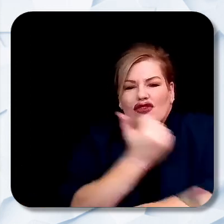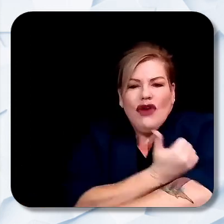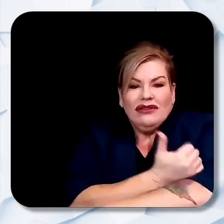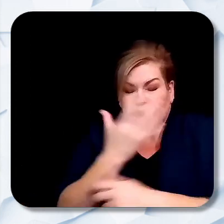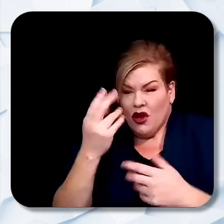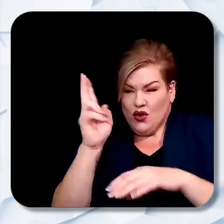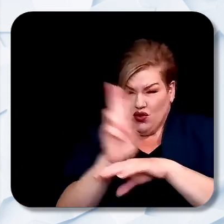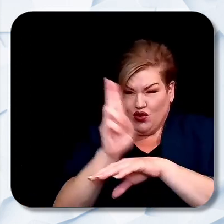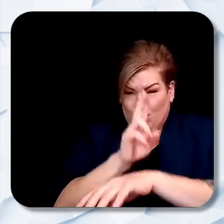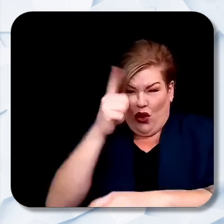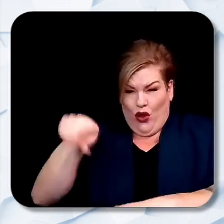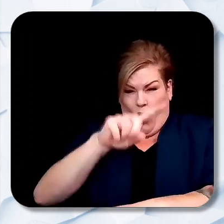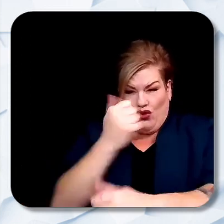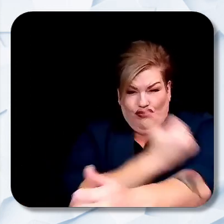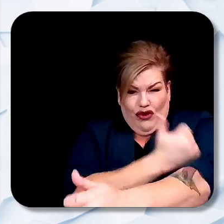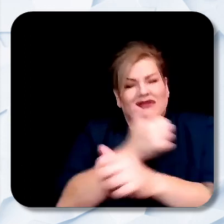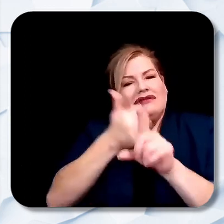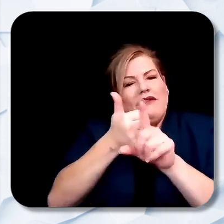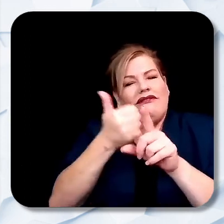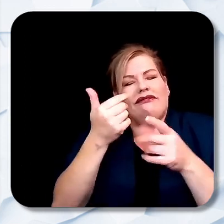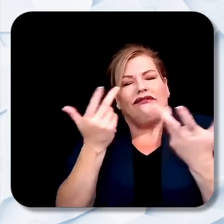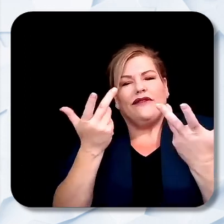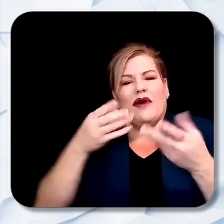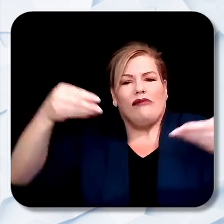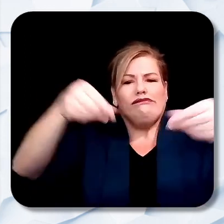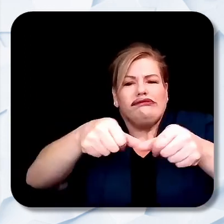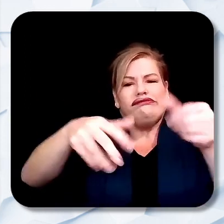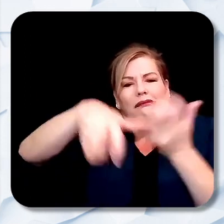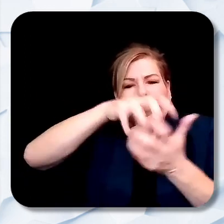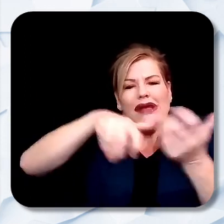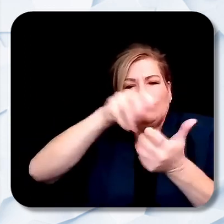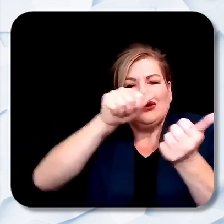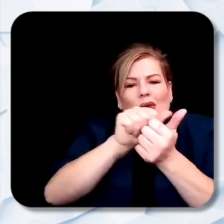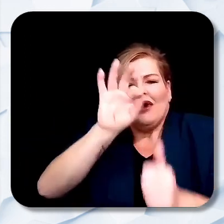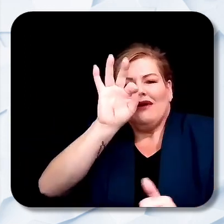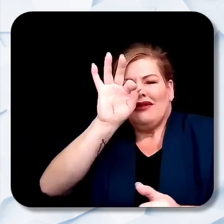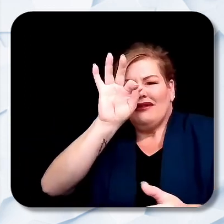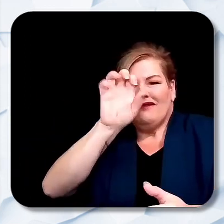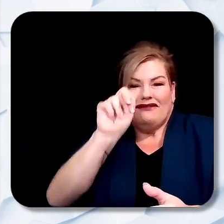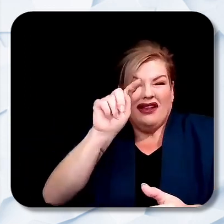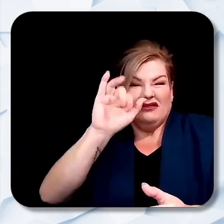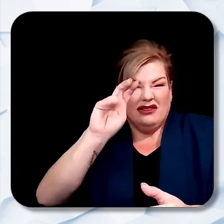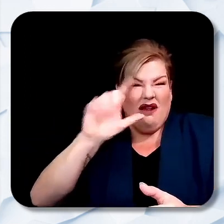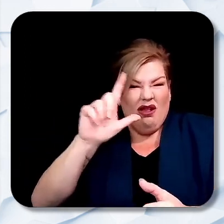All of the sites that are up here. We are finding drugs on a regular basis, and so I think it's very